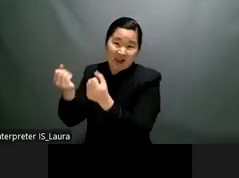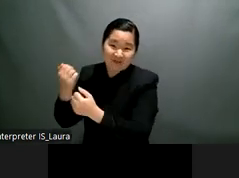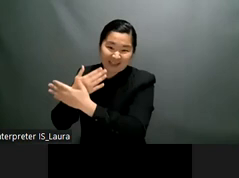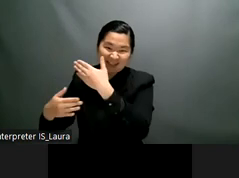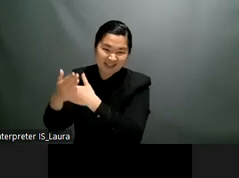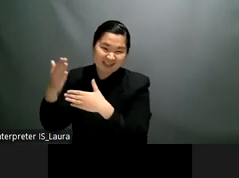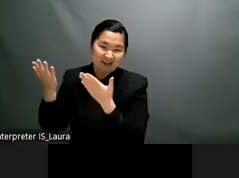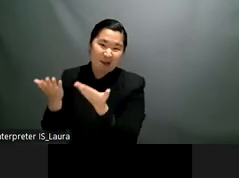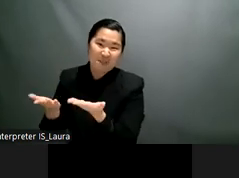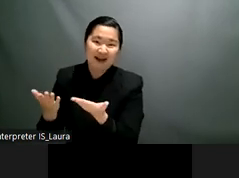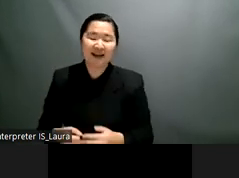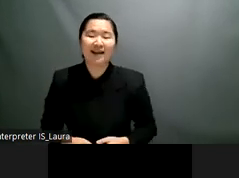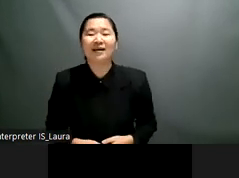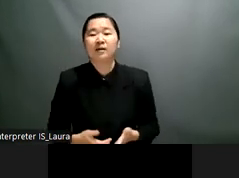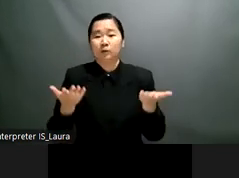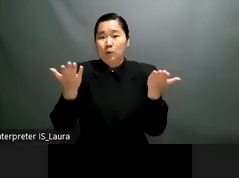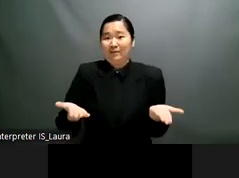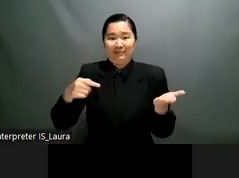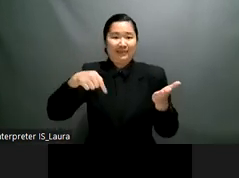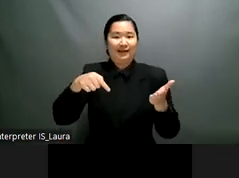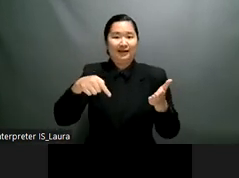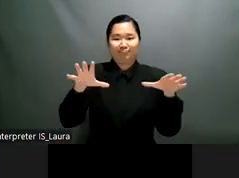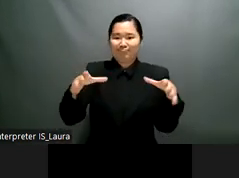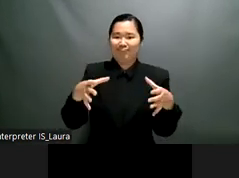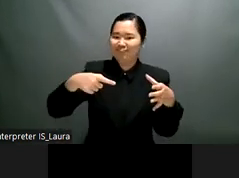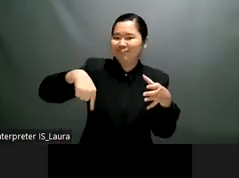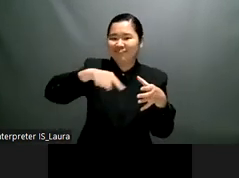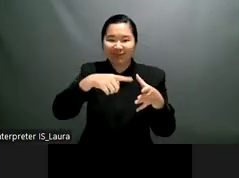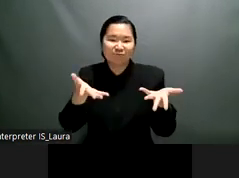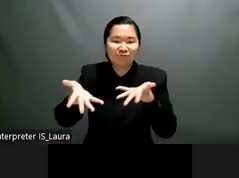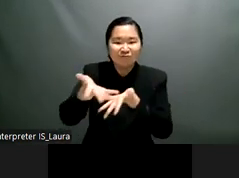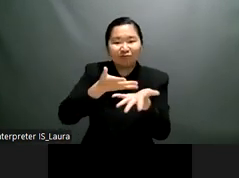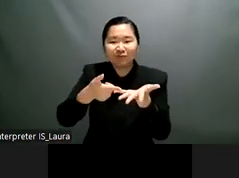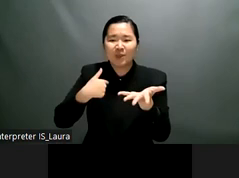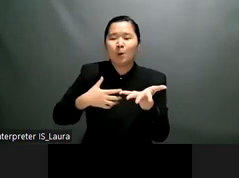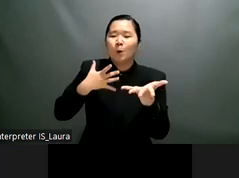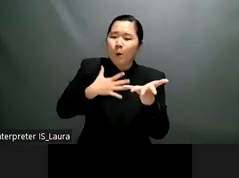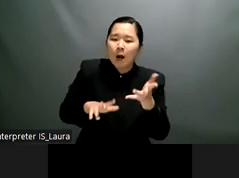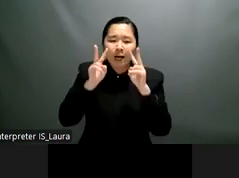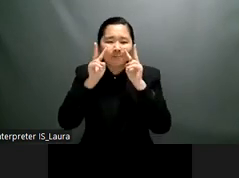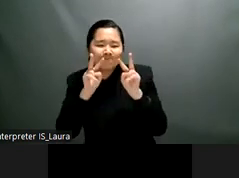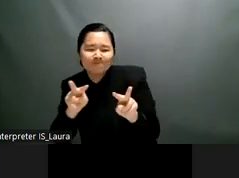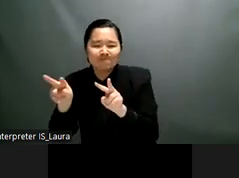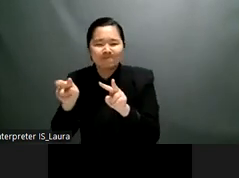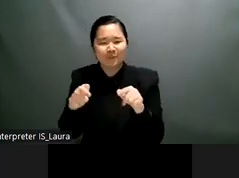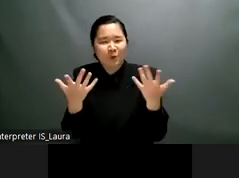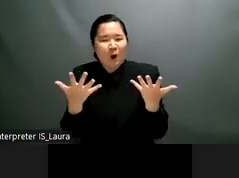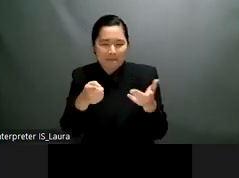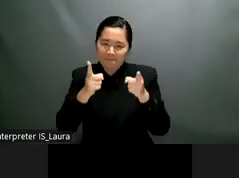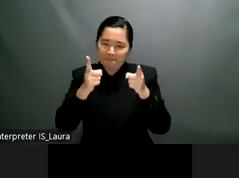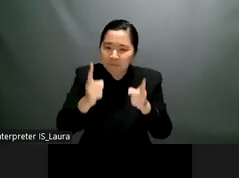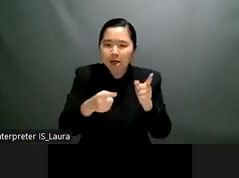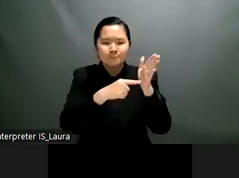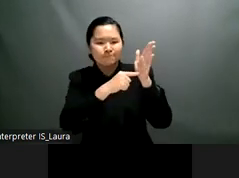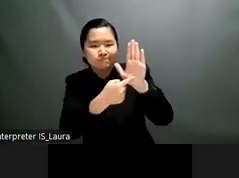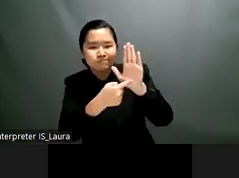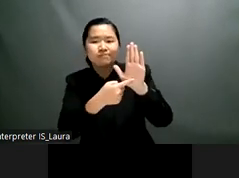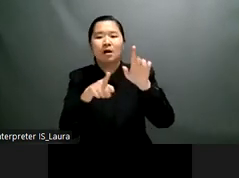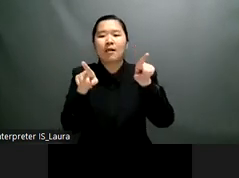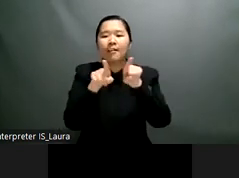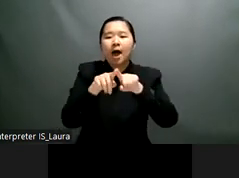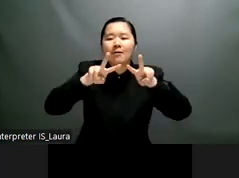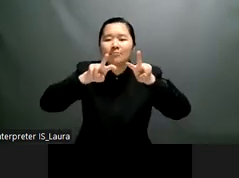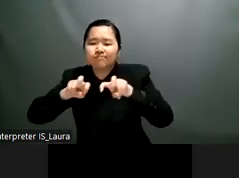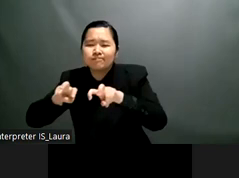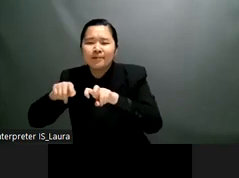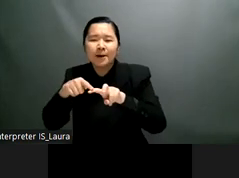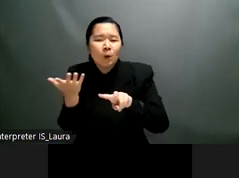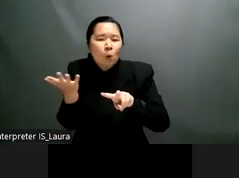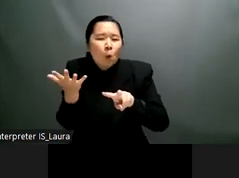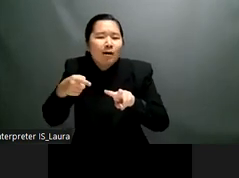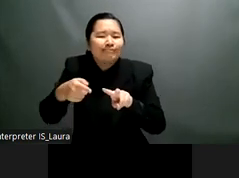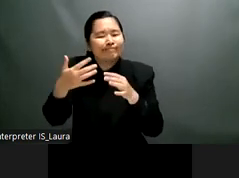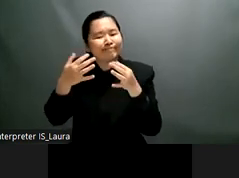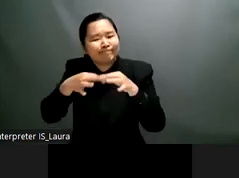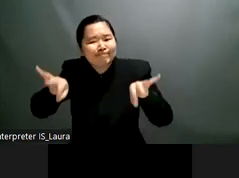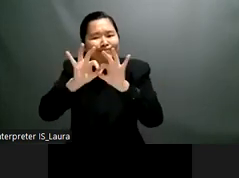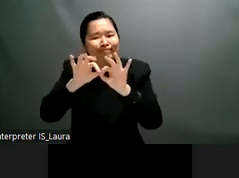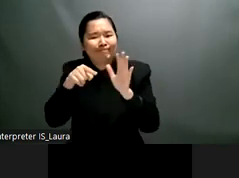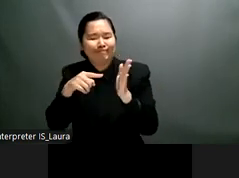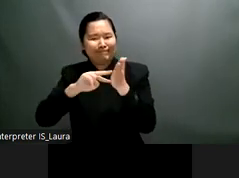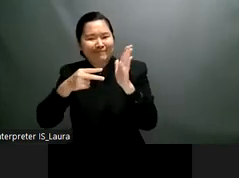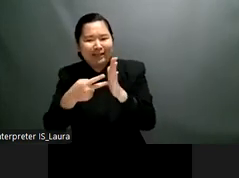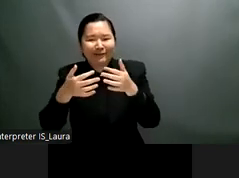in this period i wish i could a great success of this year's civil society forum thank you